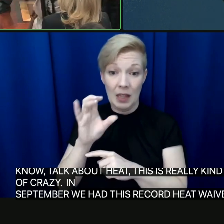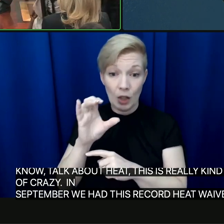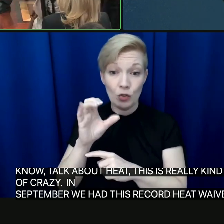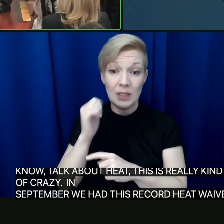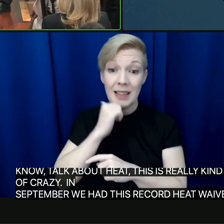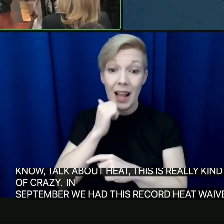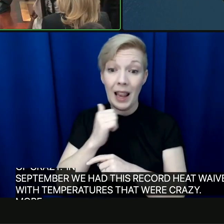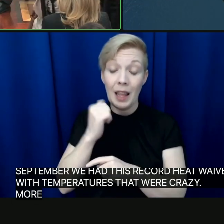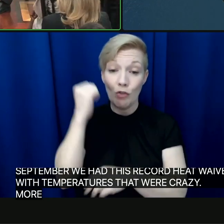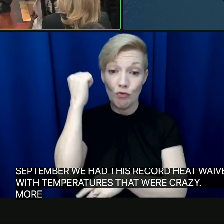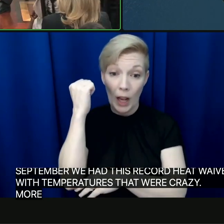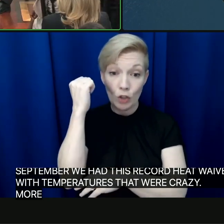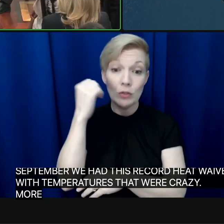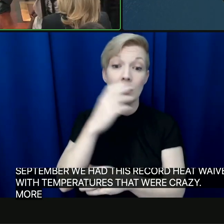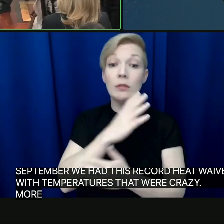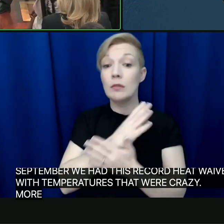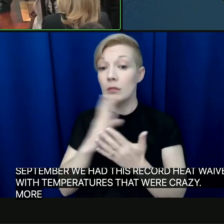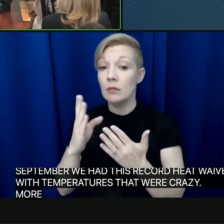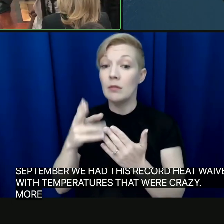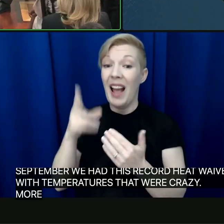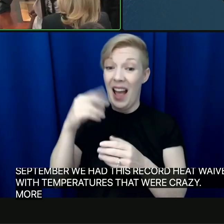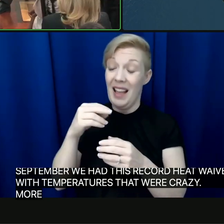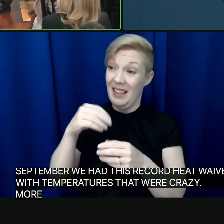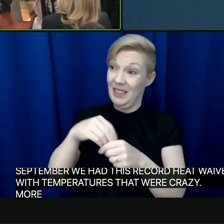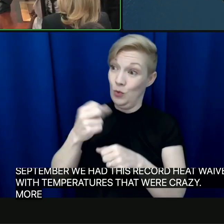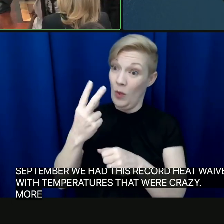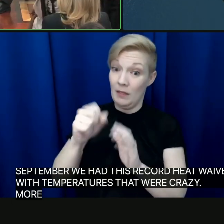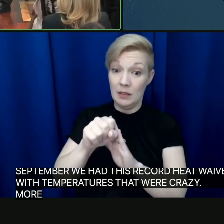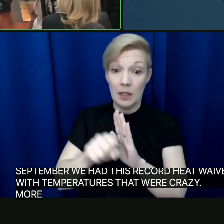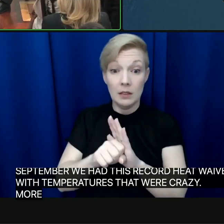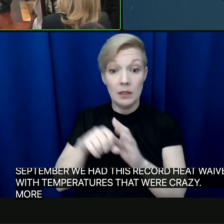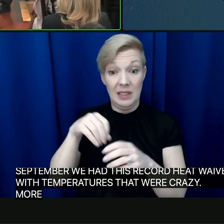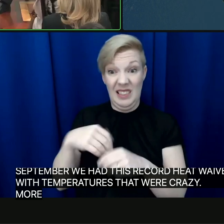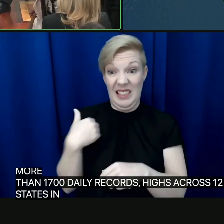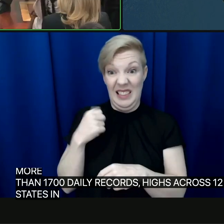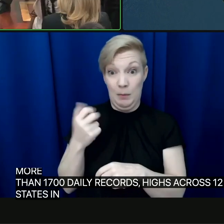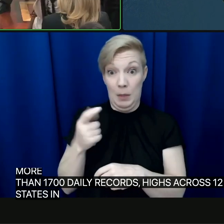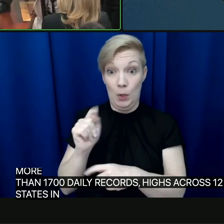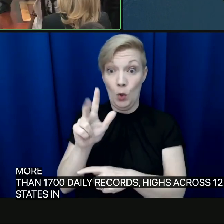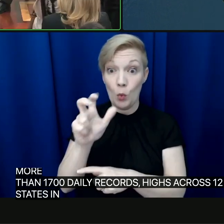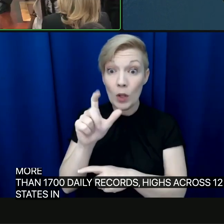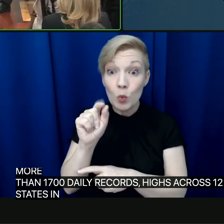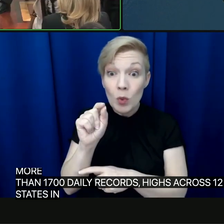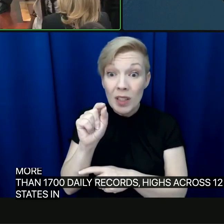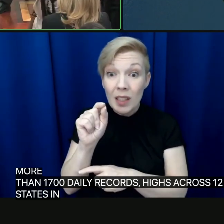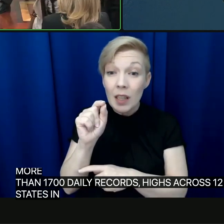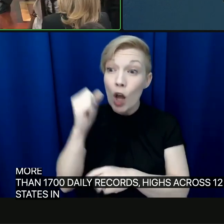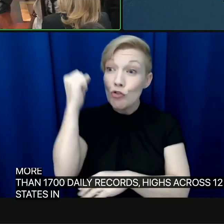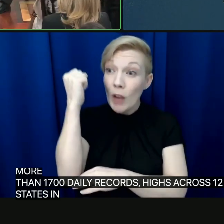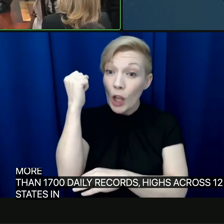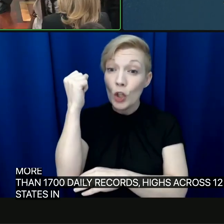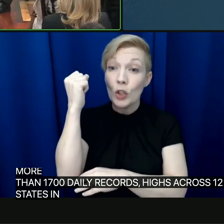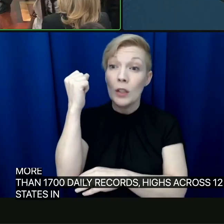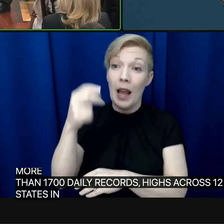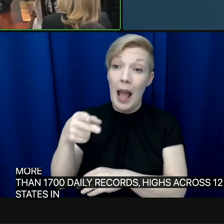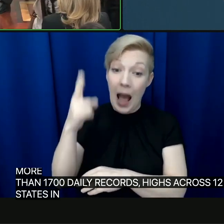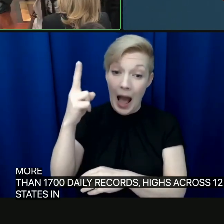highs across 12 states in September, 320 record highs, 12 all time record high highs broken.